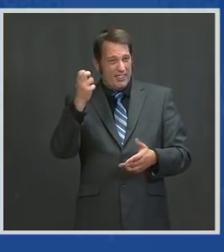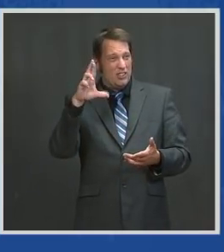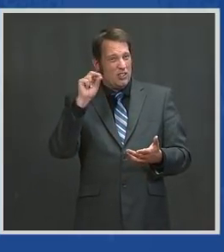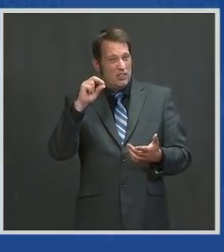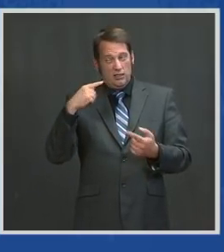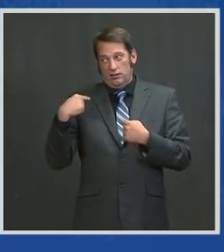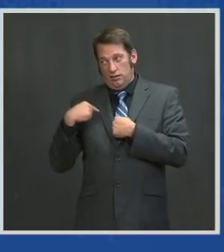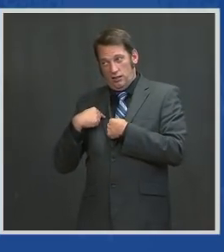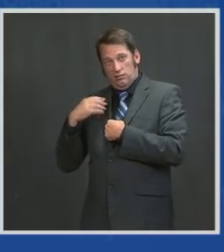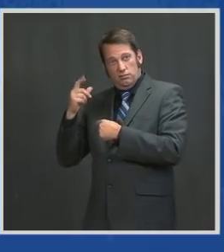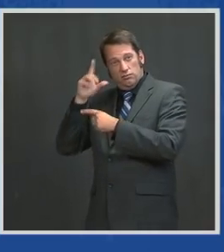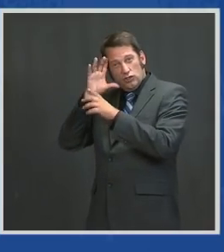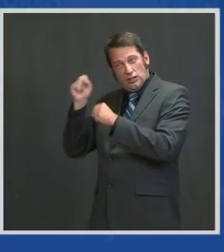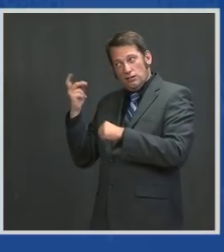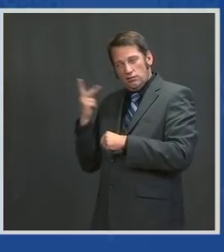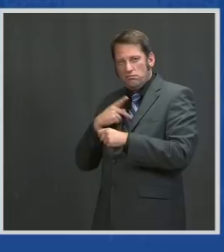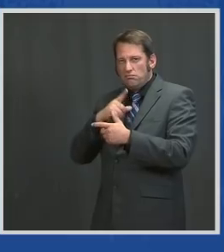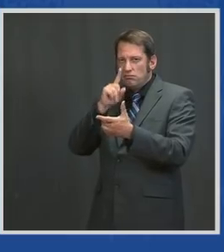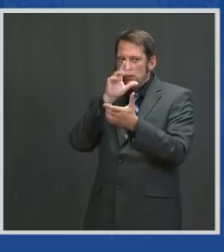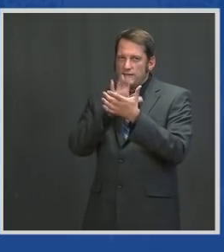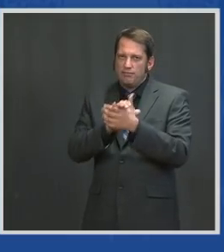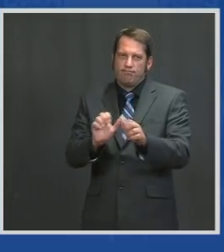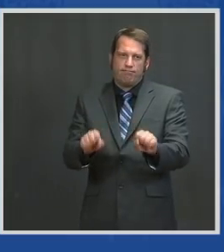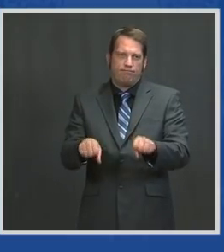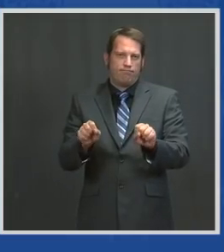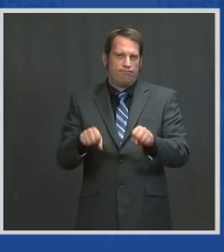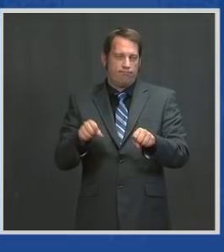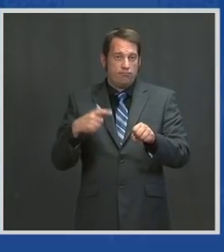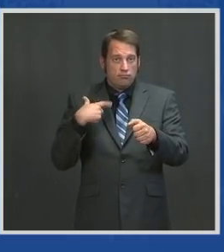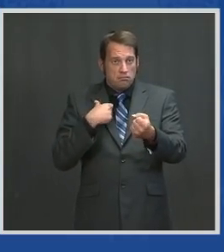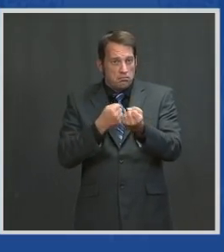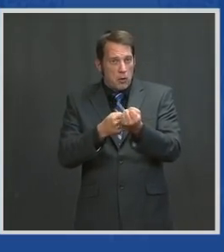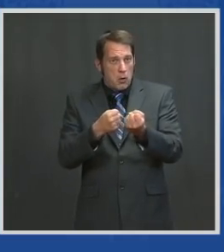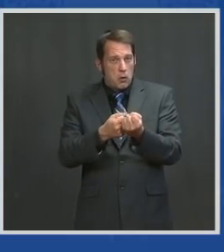and that's why I'm supporting you is so personal to us